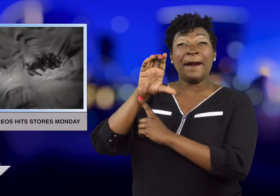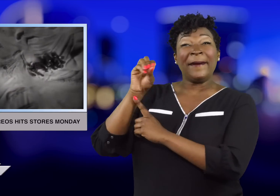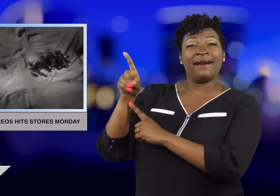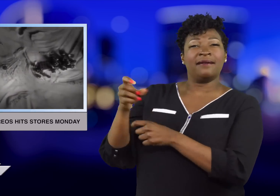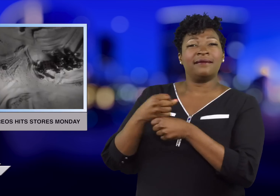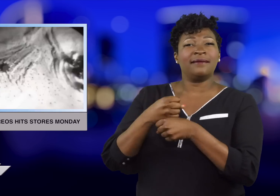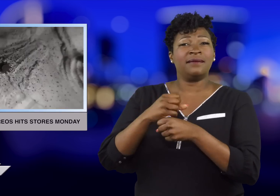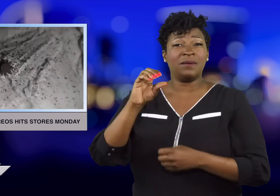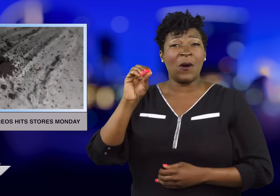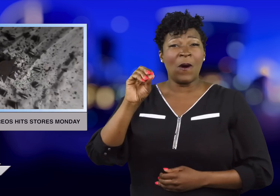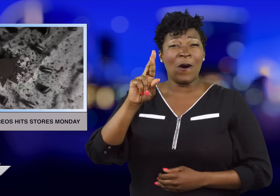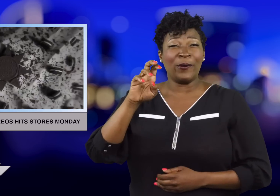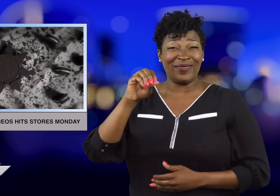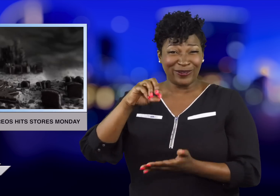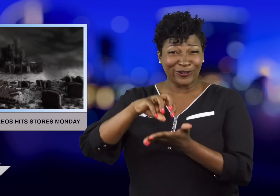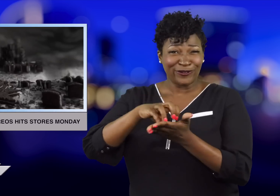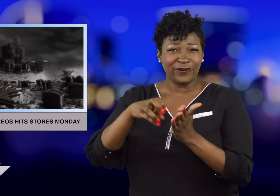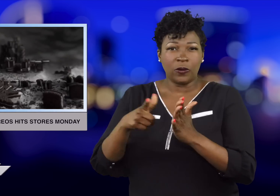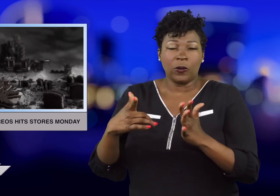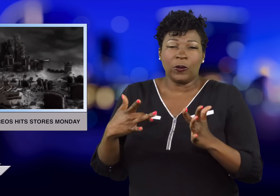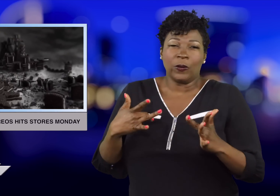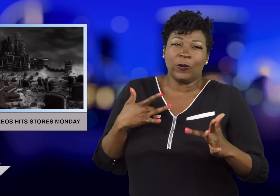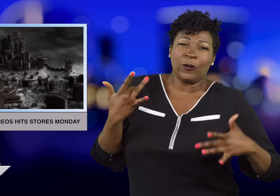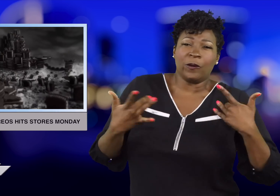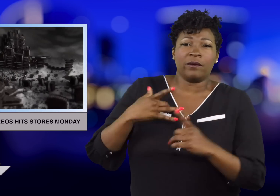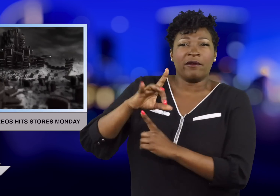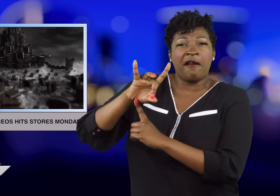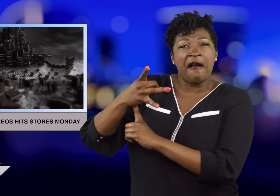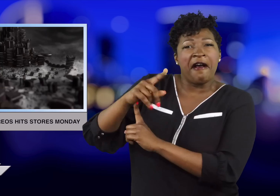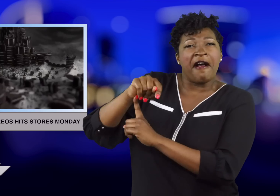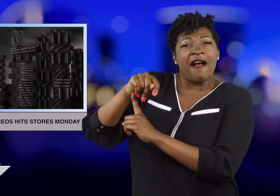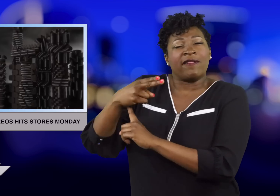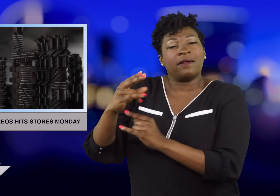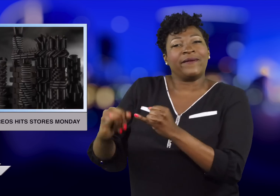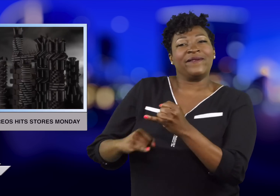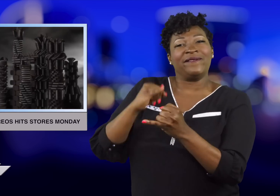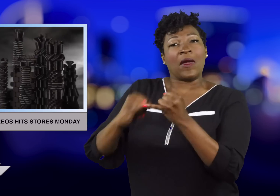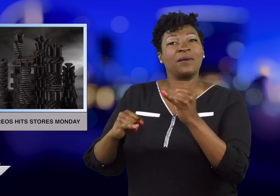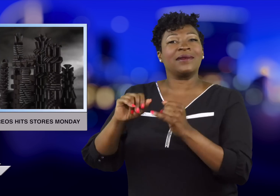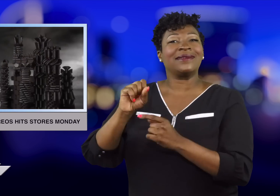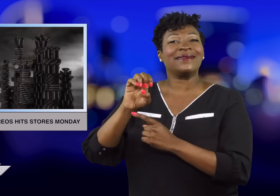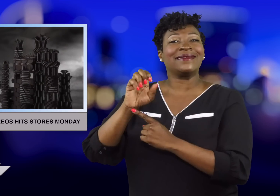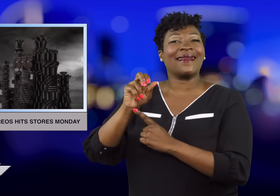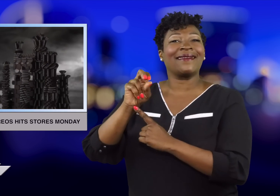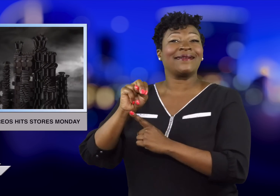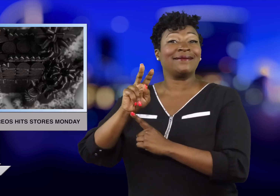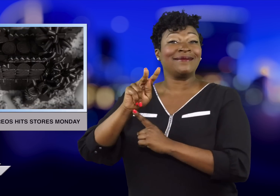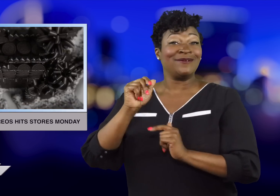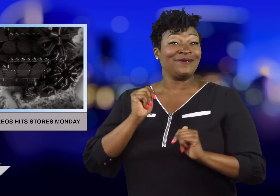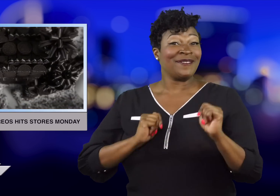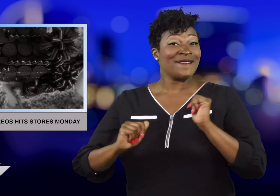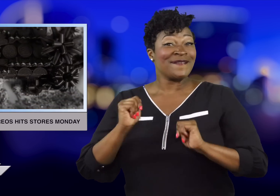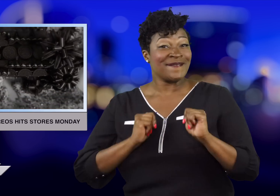The makers of Oreos are getting in on the excitement over the eighth and final season